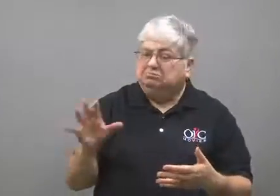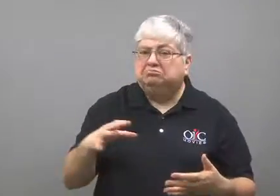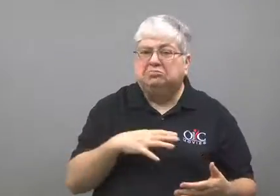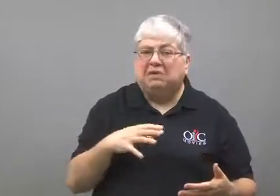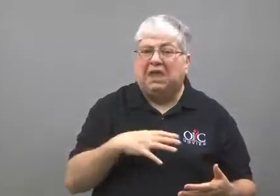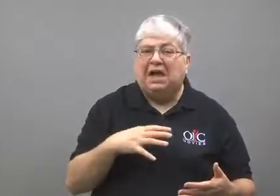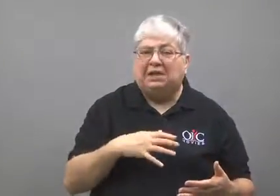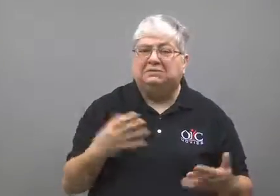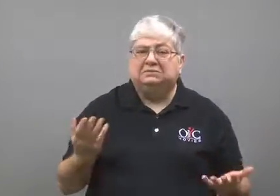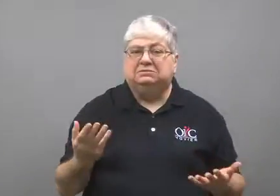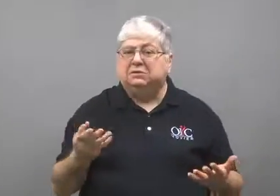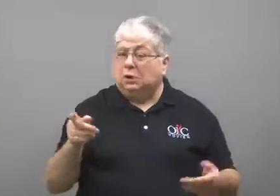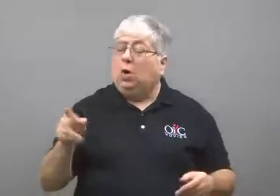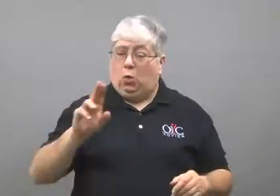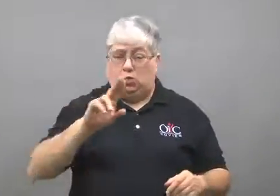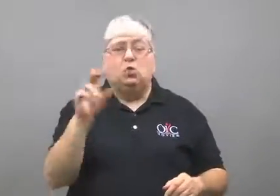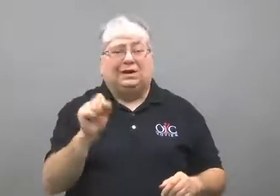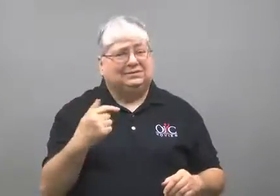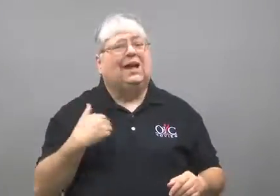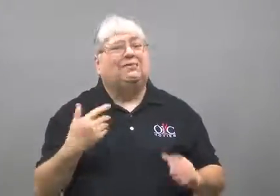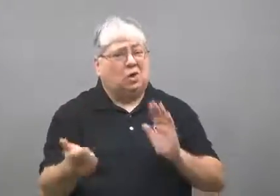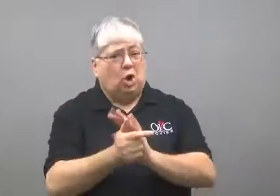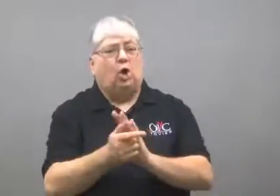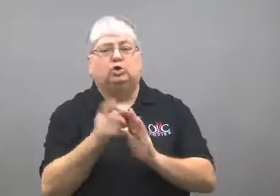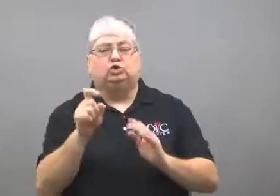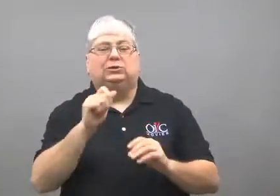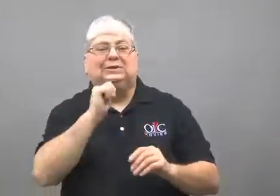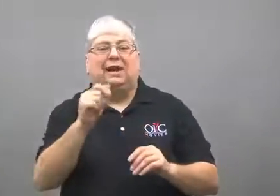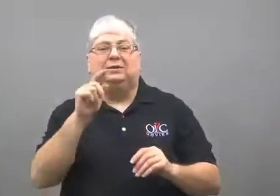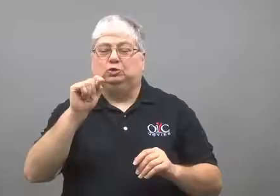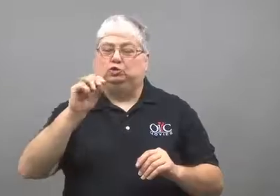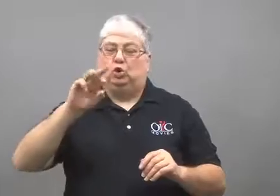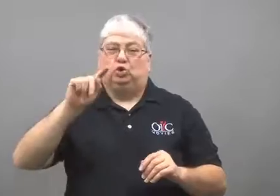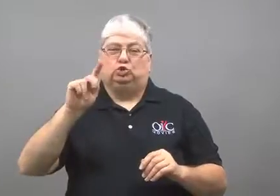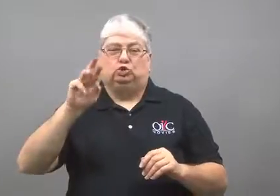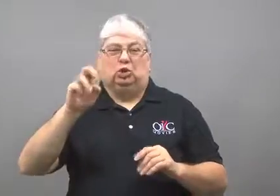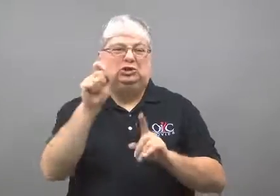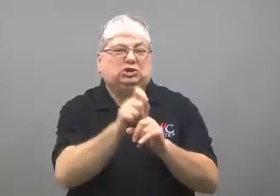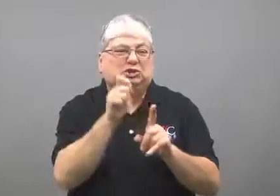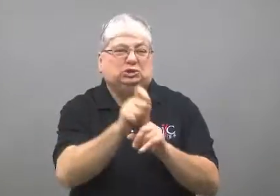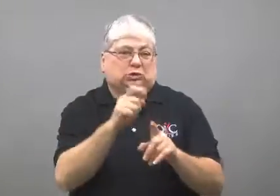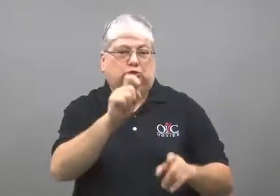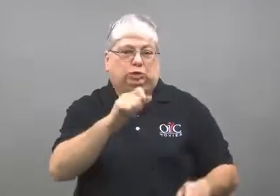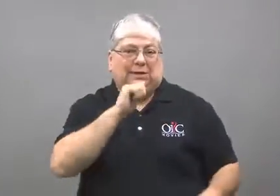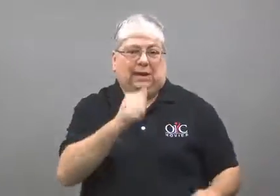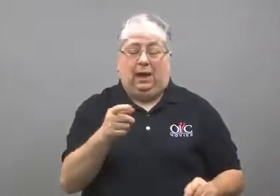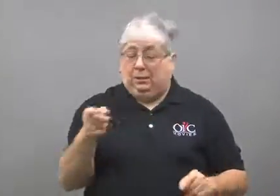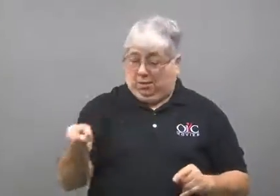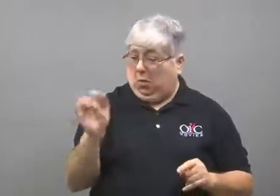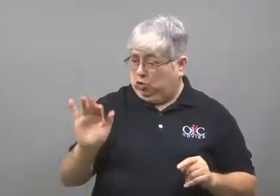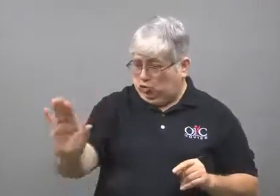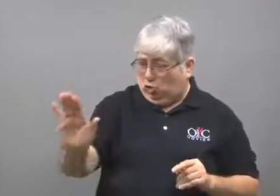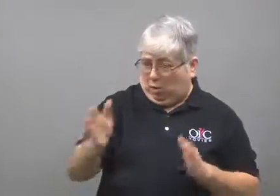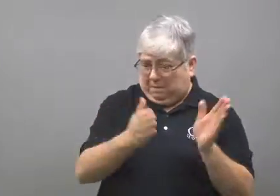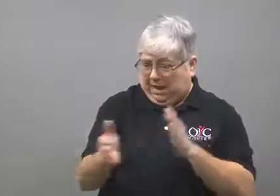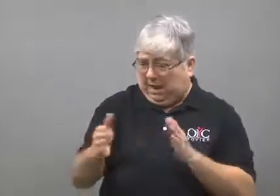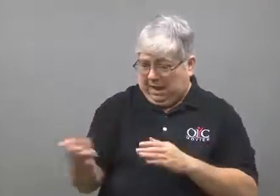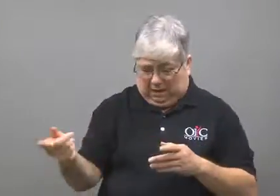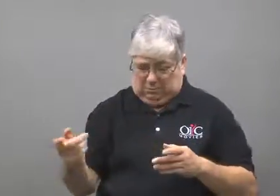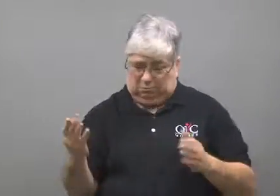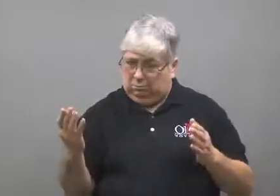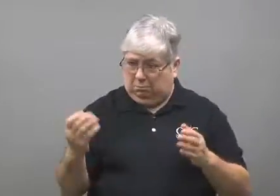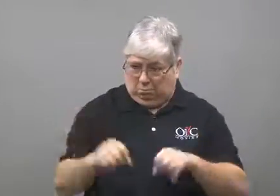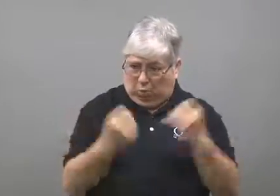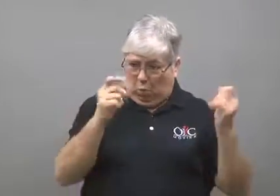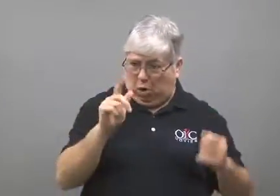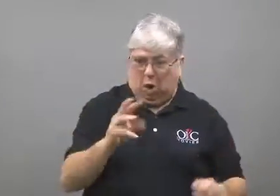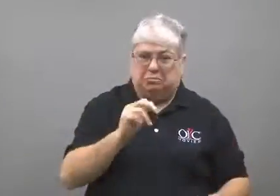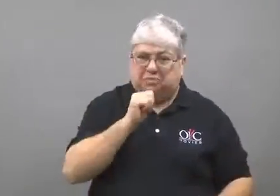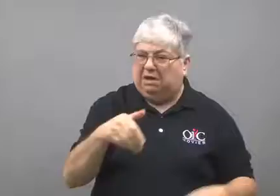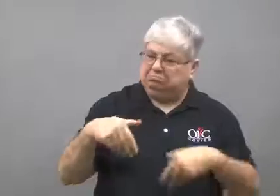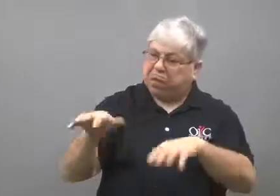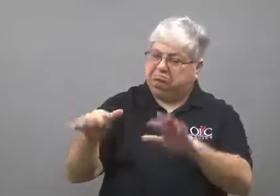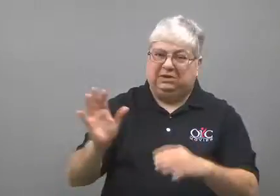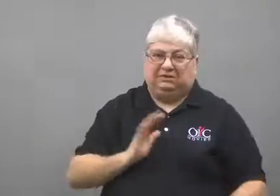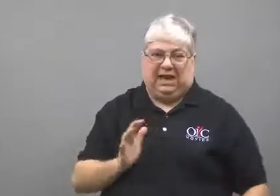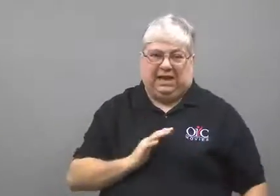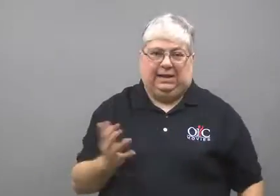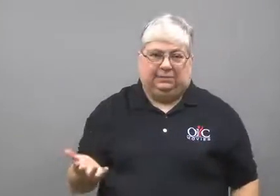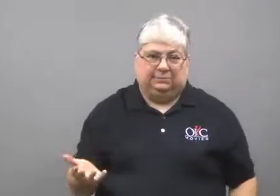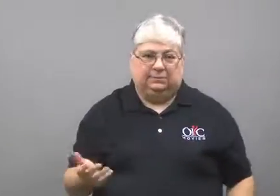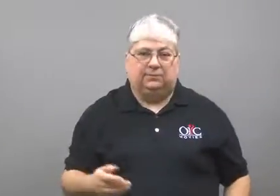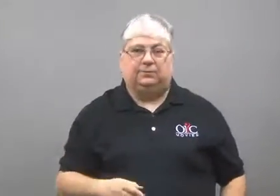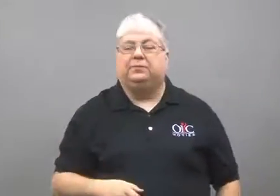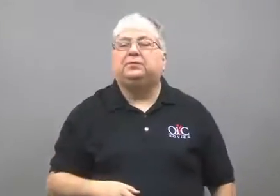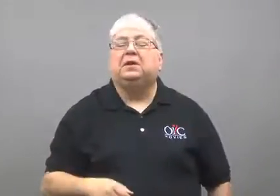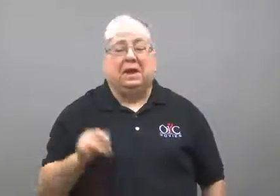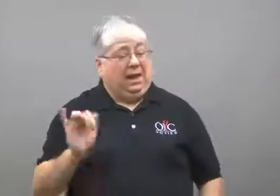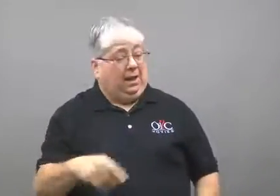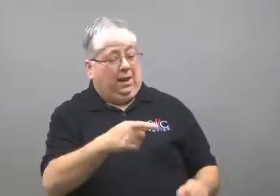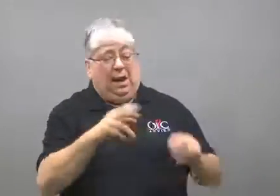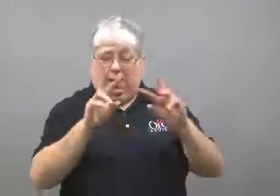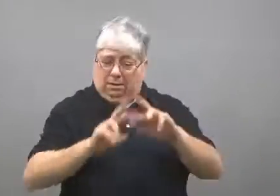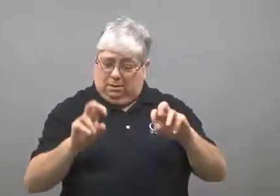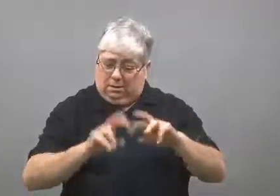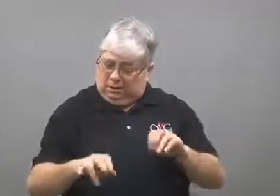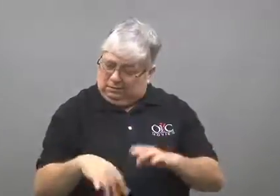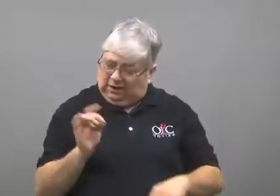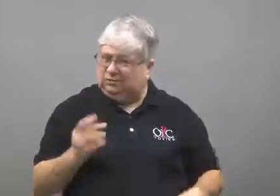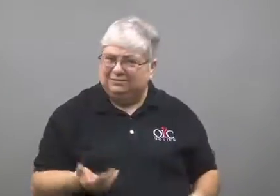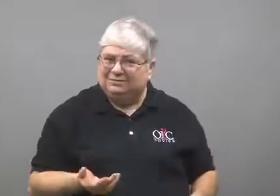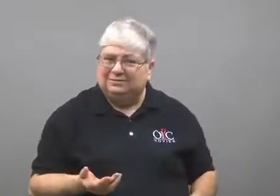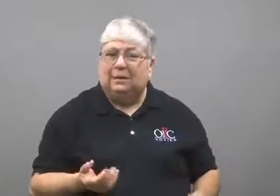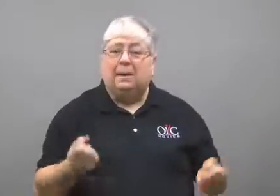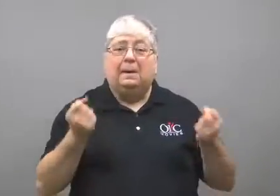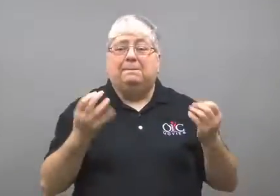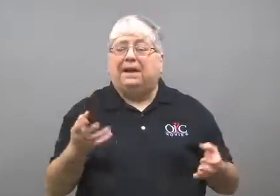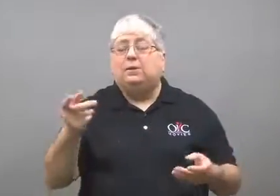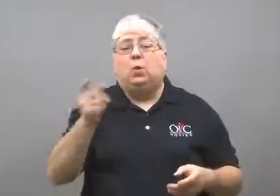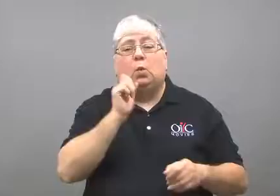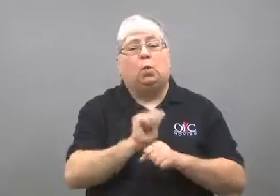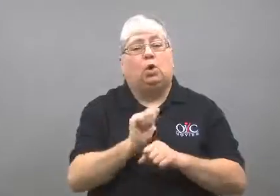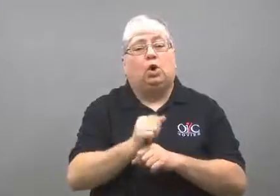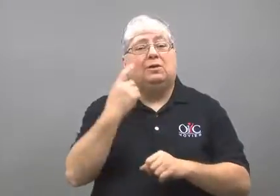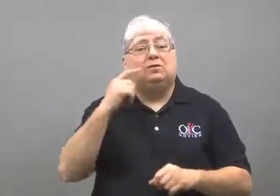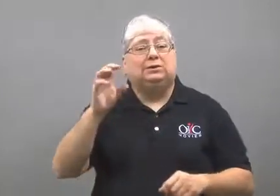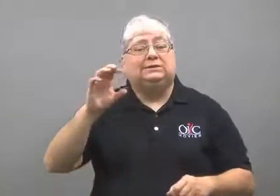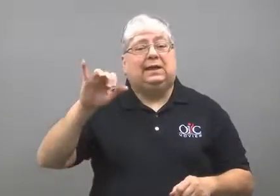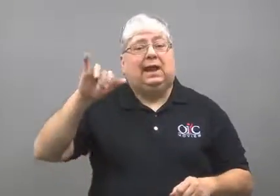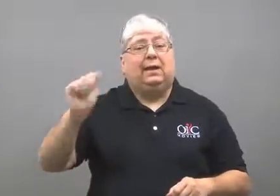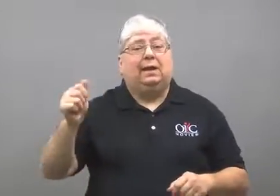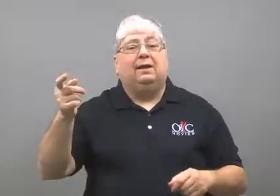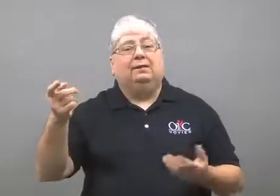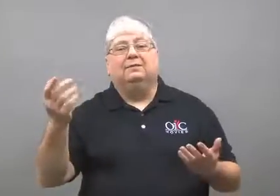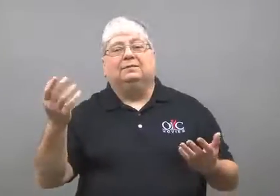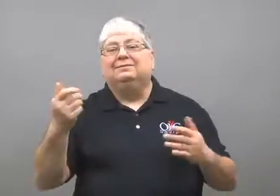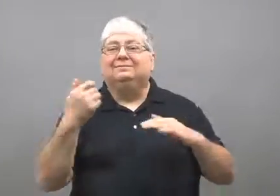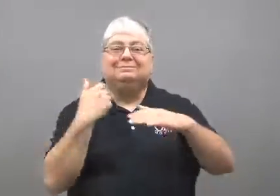The Justice Department determined the techniques didn't violate U.S. anti-torture laws.